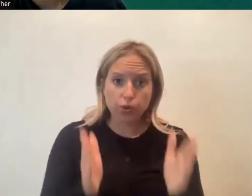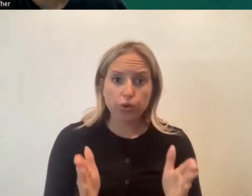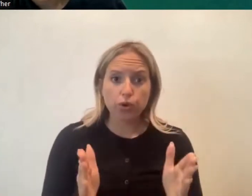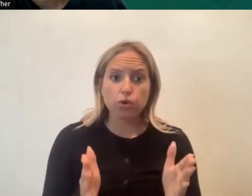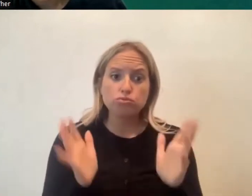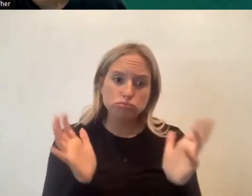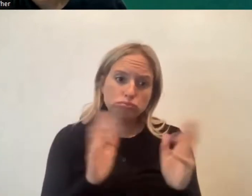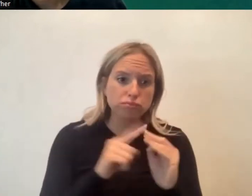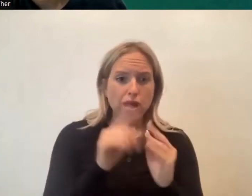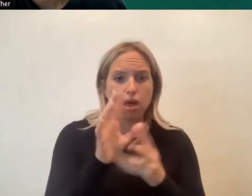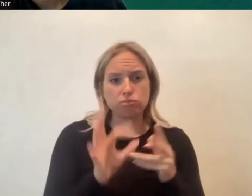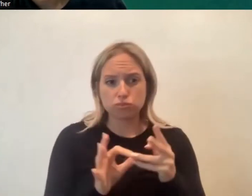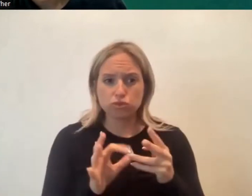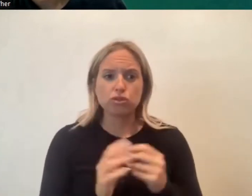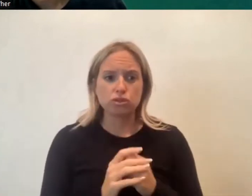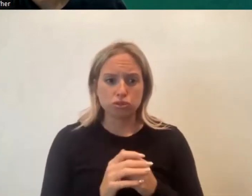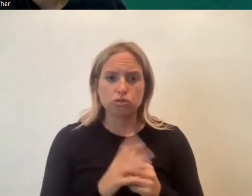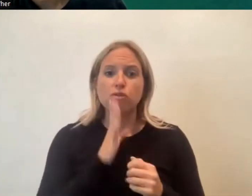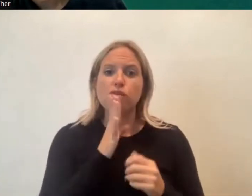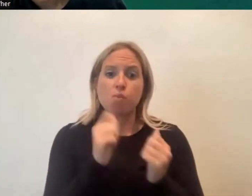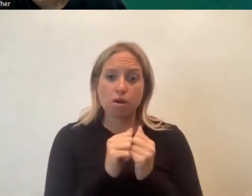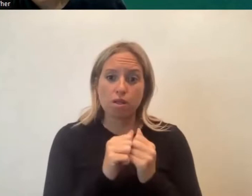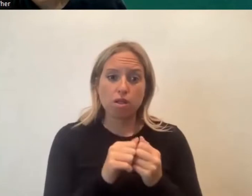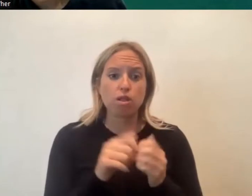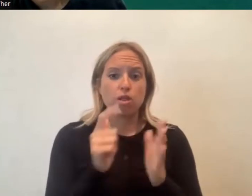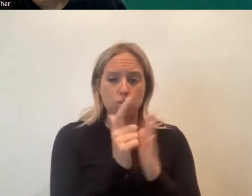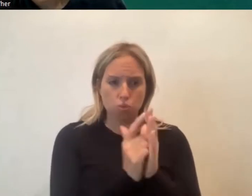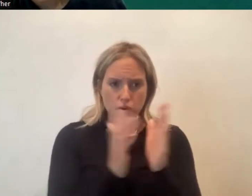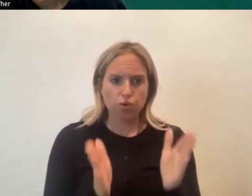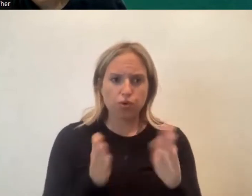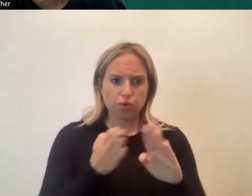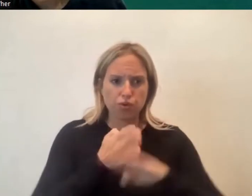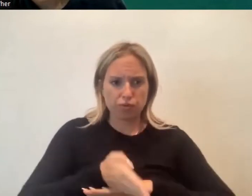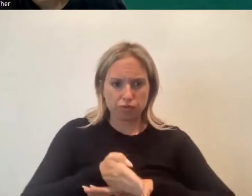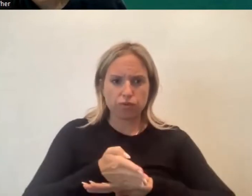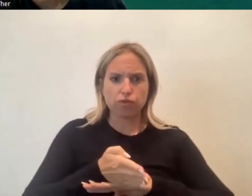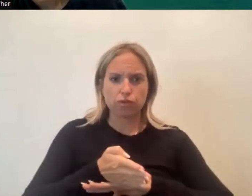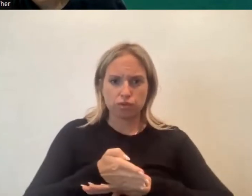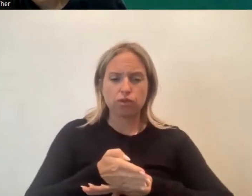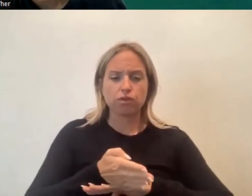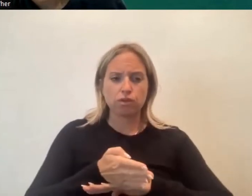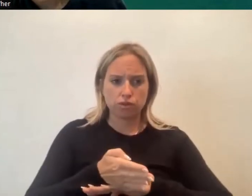reach out to somebody after getting that denial notice.